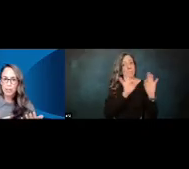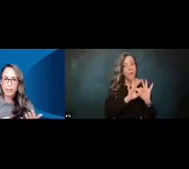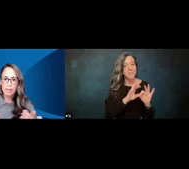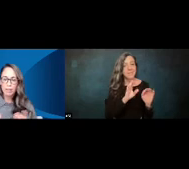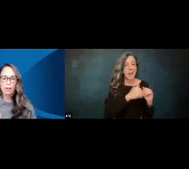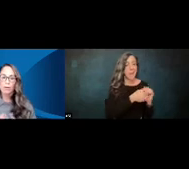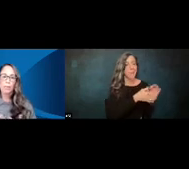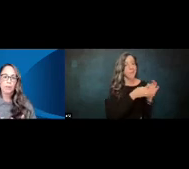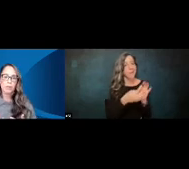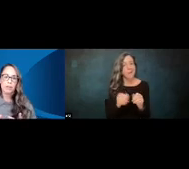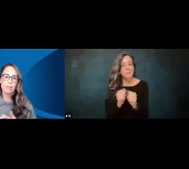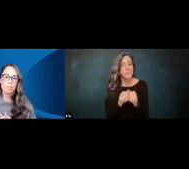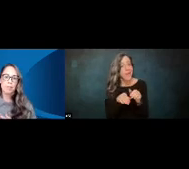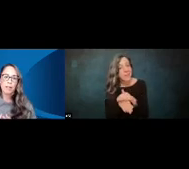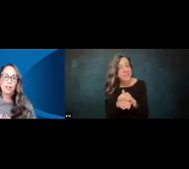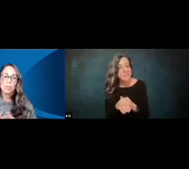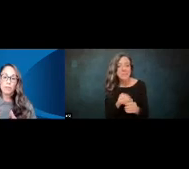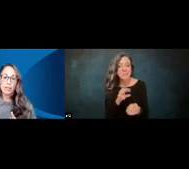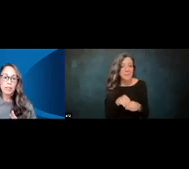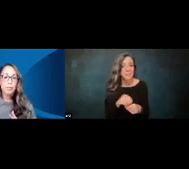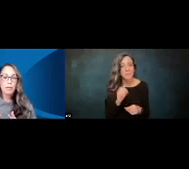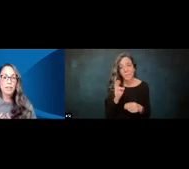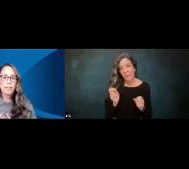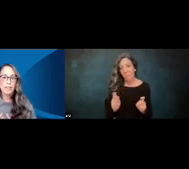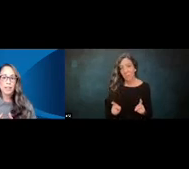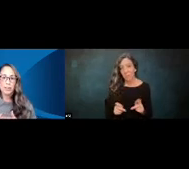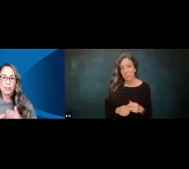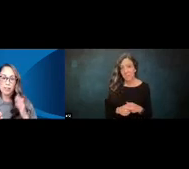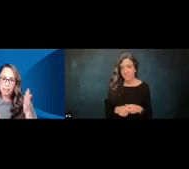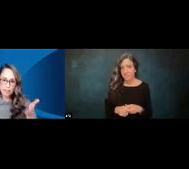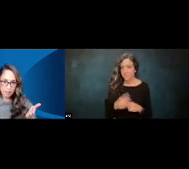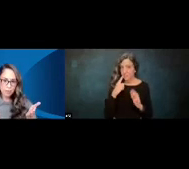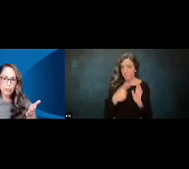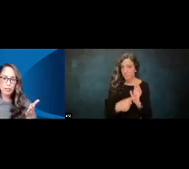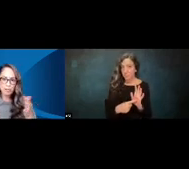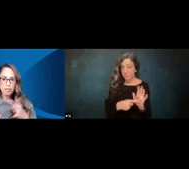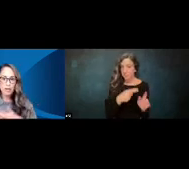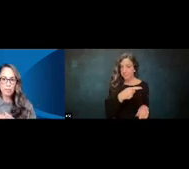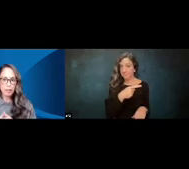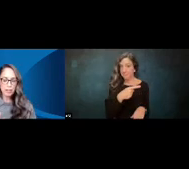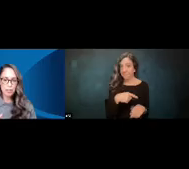inclusion or opportunity. So for example, like indicators like least restrictive environment,